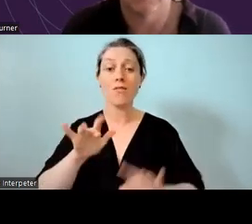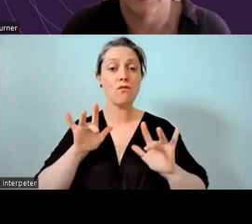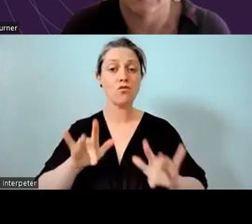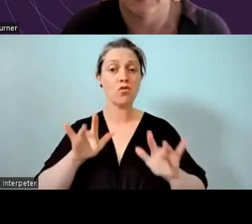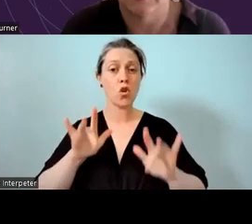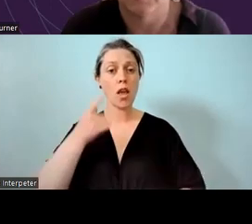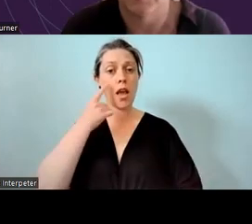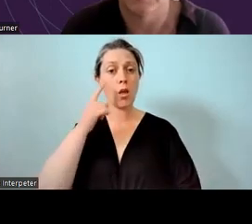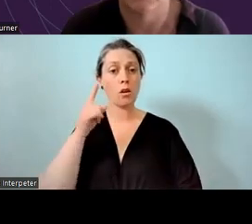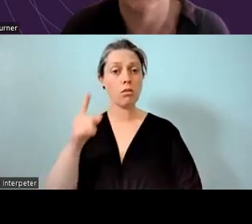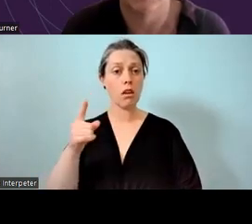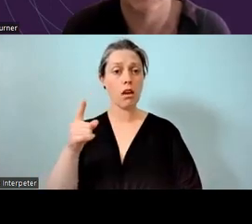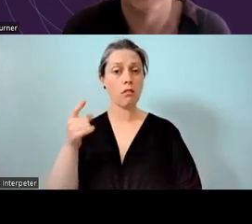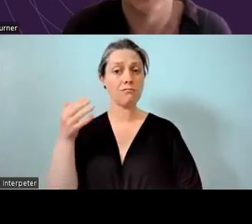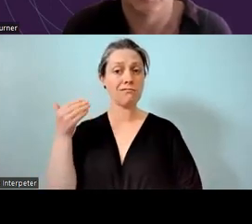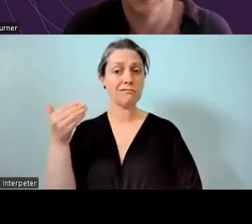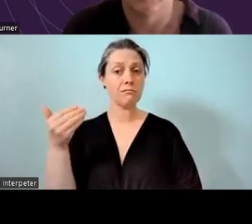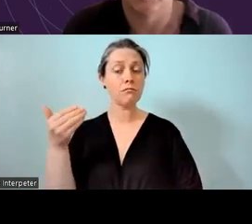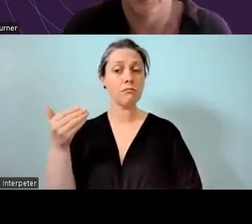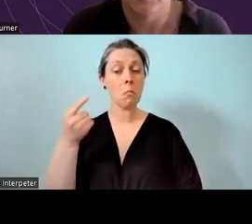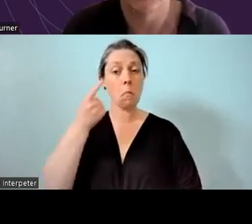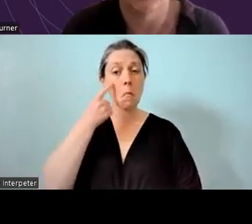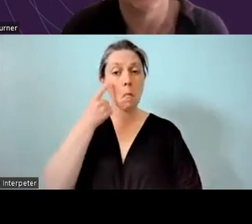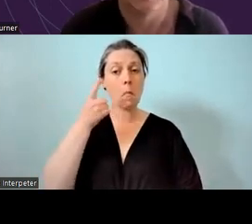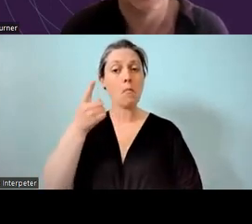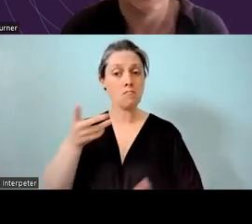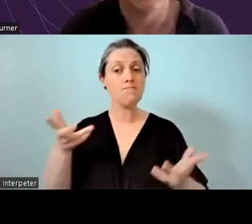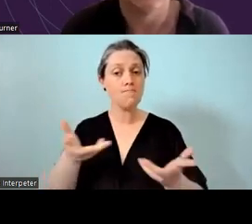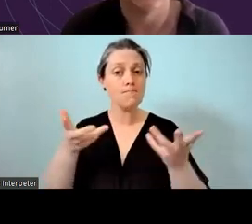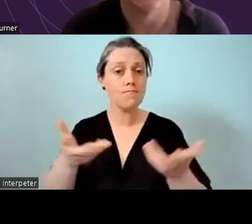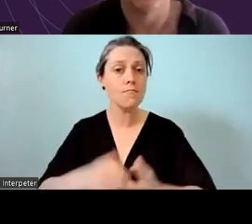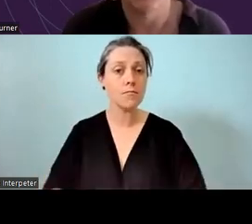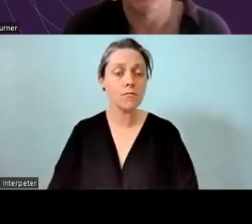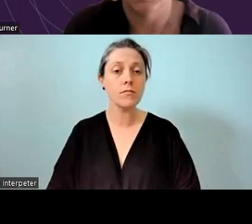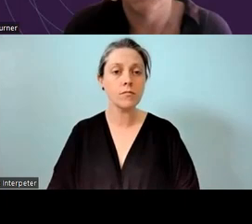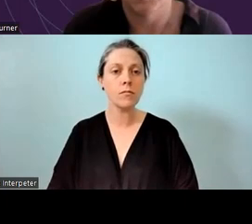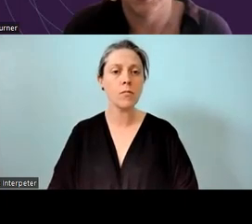in the last couple of weeks, I really encourage you to go and have a look at these, because there's some new modules that they've put up,